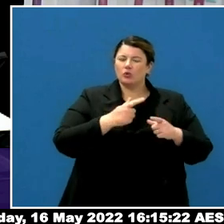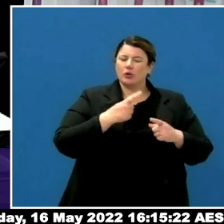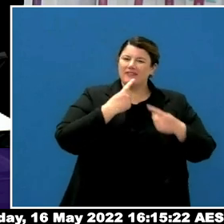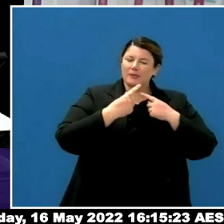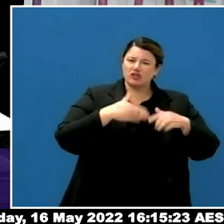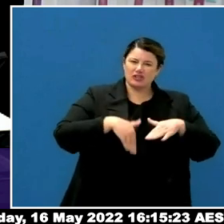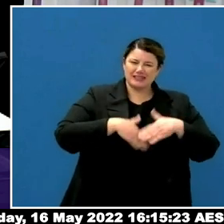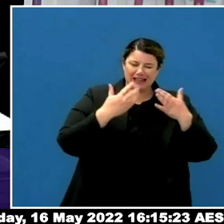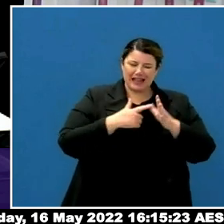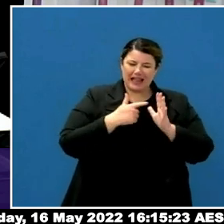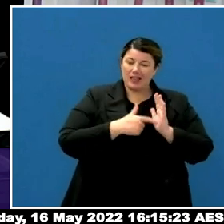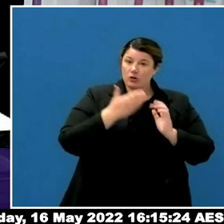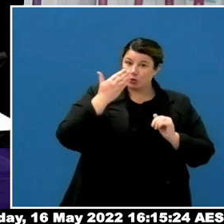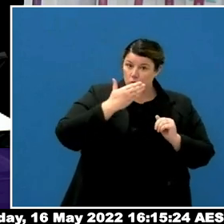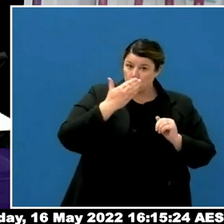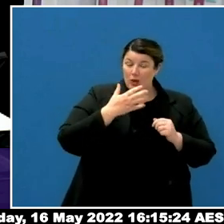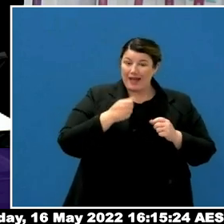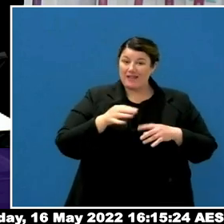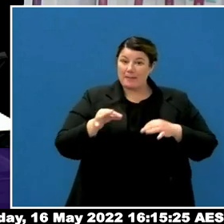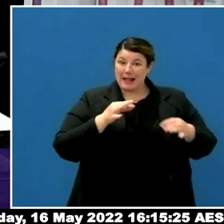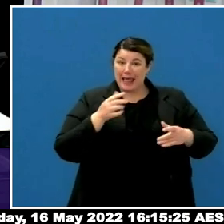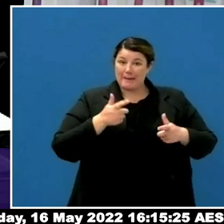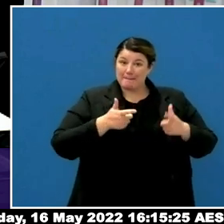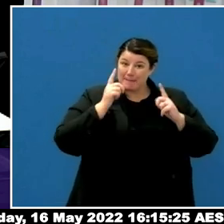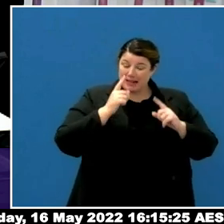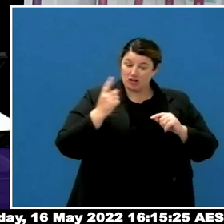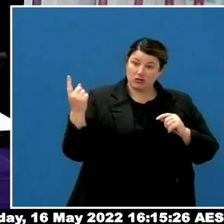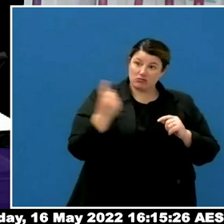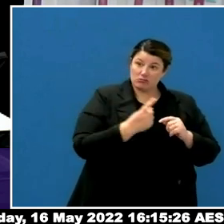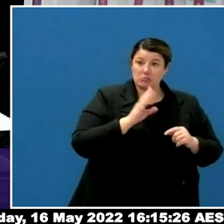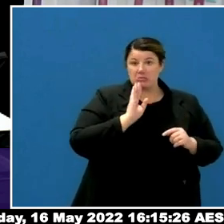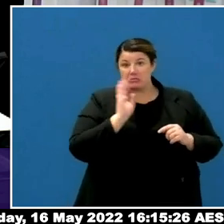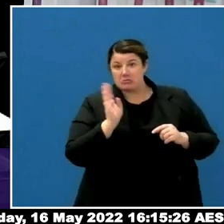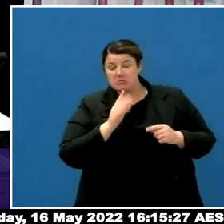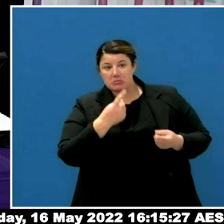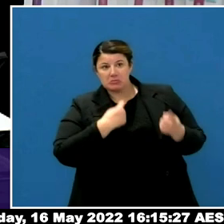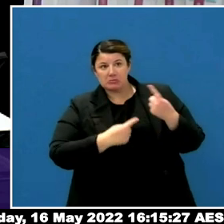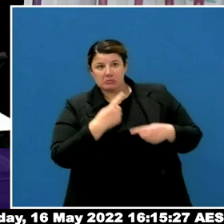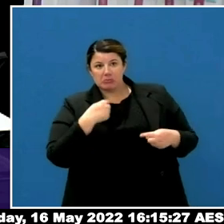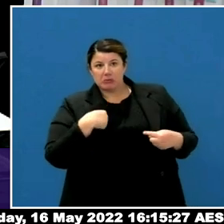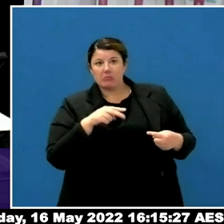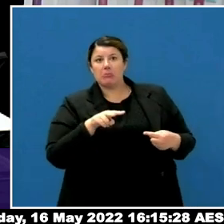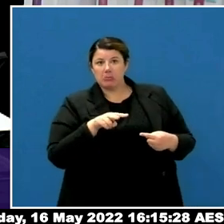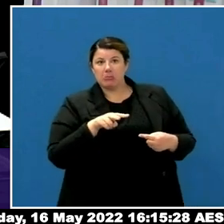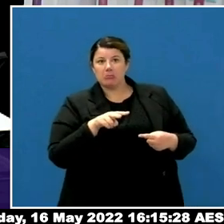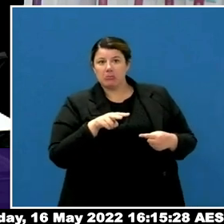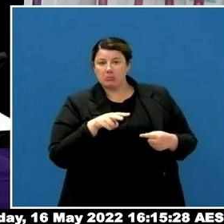there. They explained what plan managers do, and I just thought that would be one less thing I have to worry about.